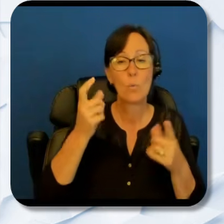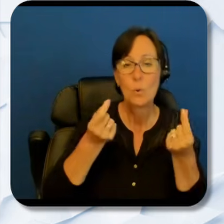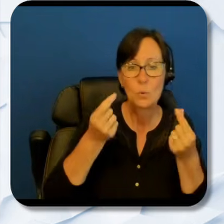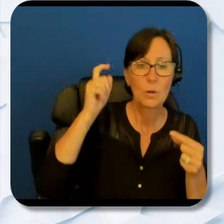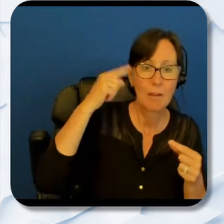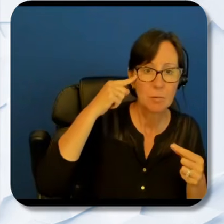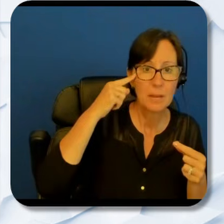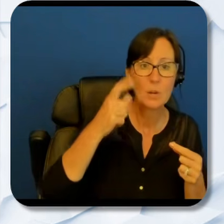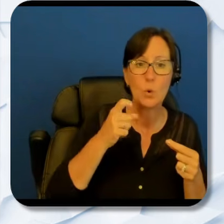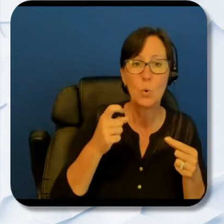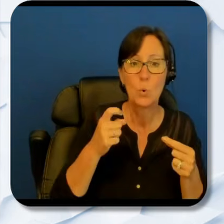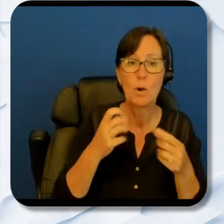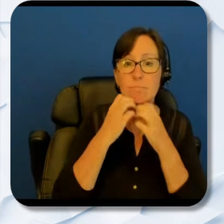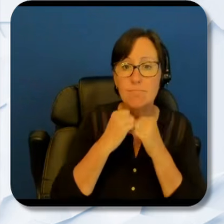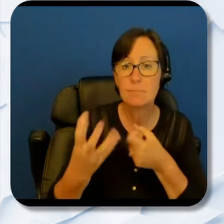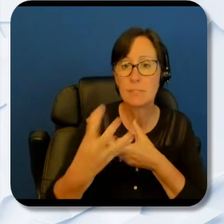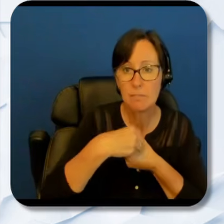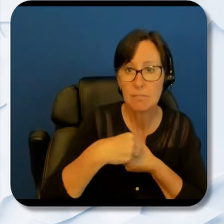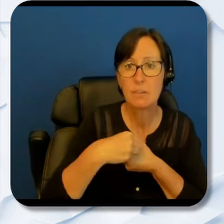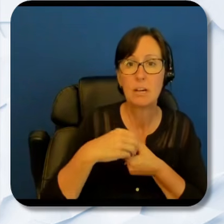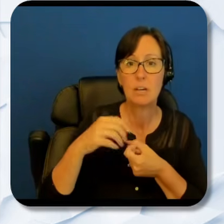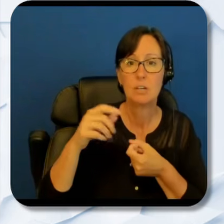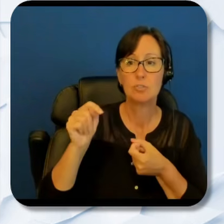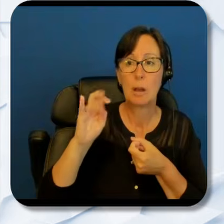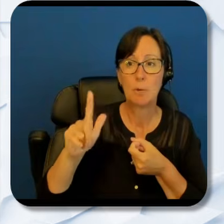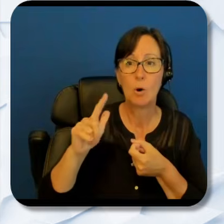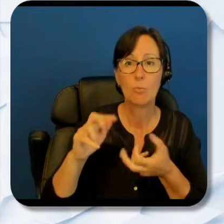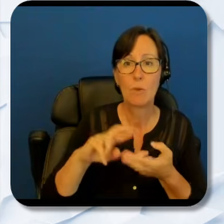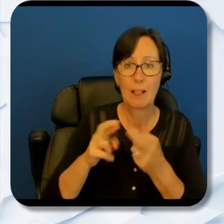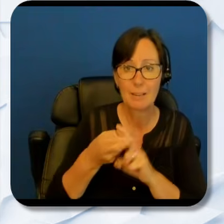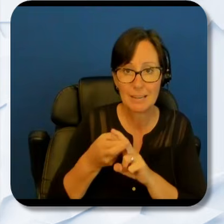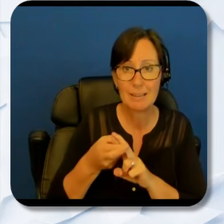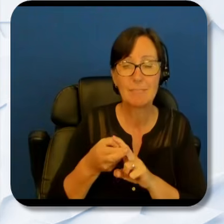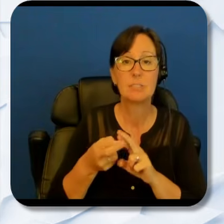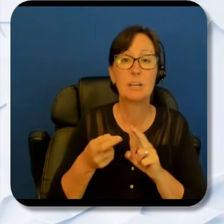and well-being of our California tribal relatives, the state's first people?